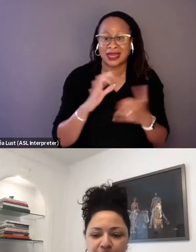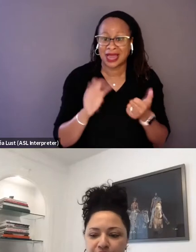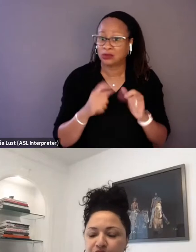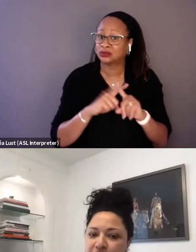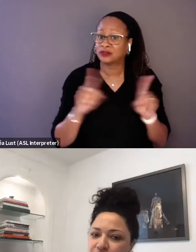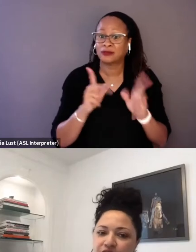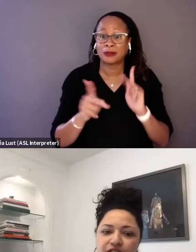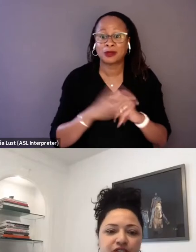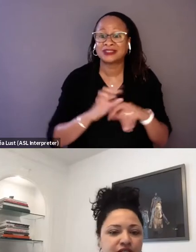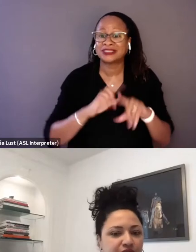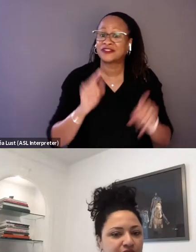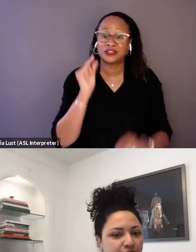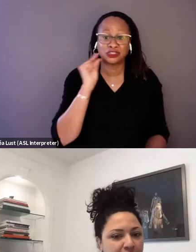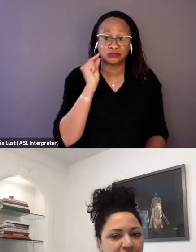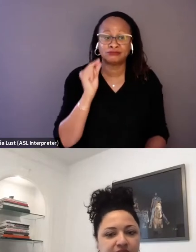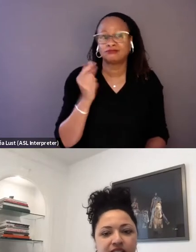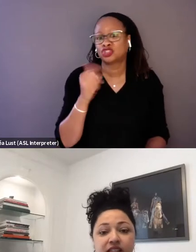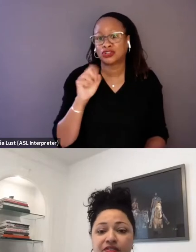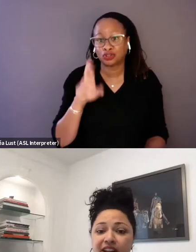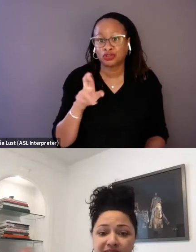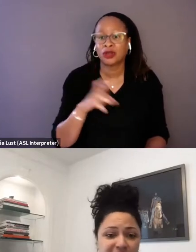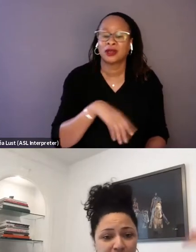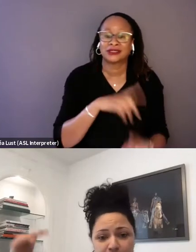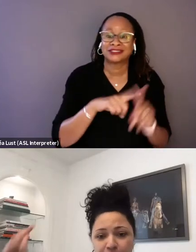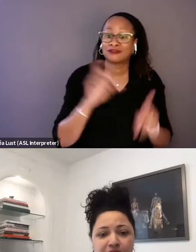different genders, different races, different, you know